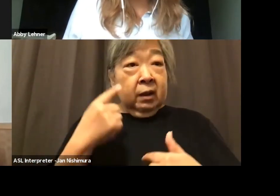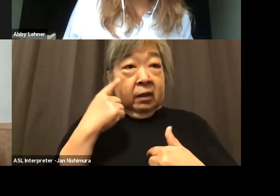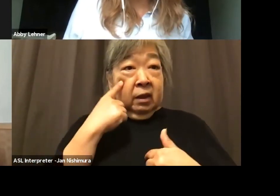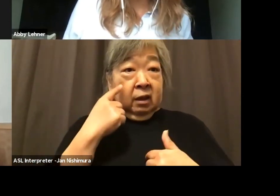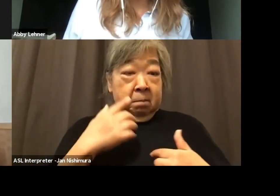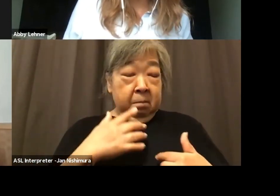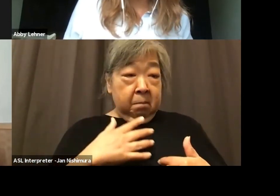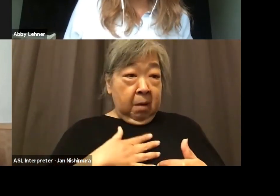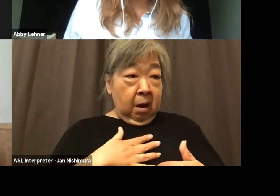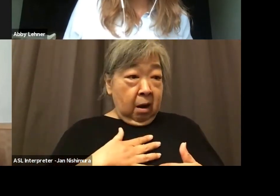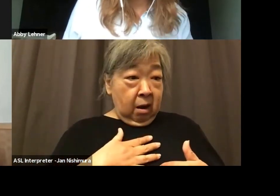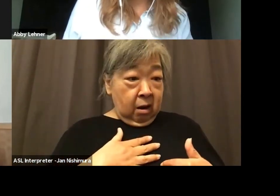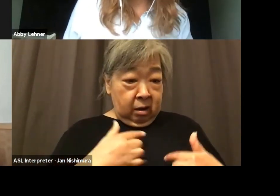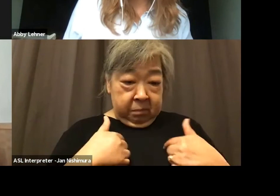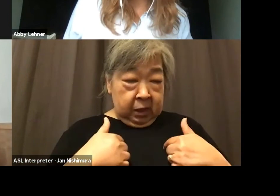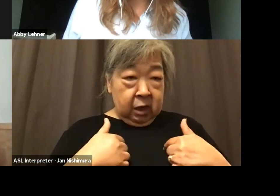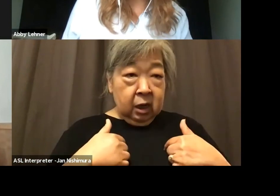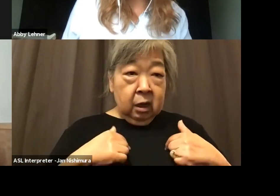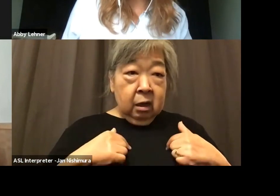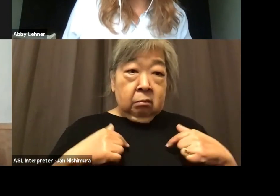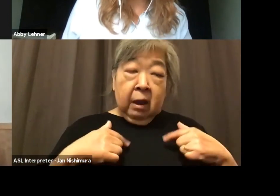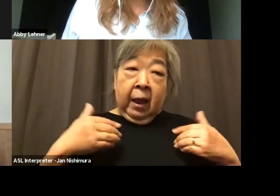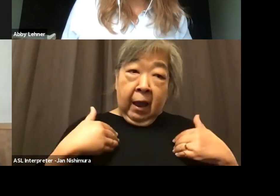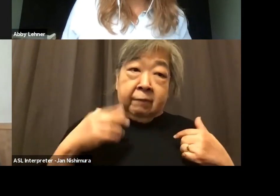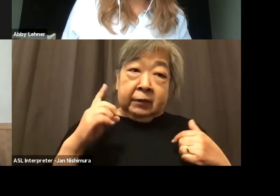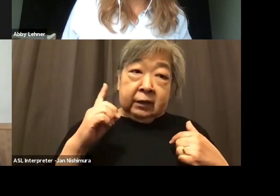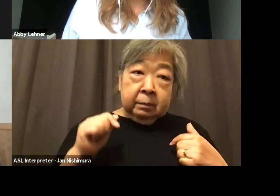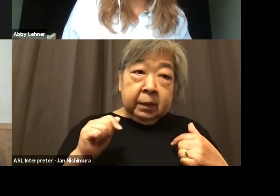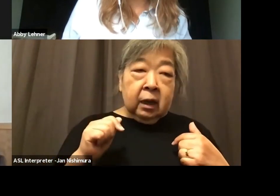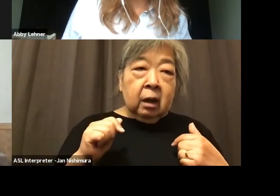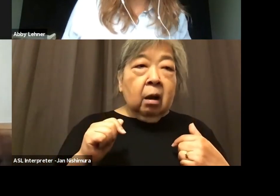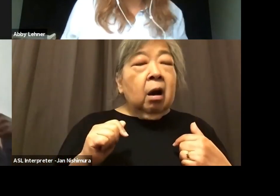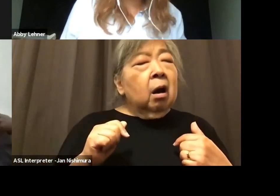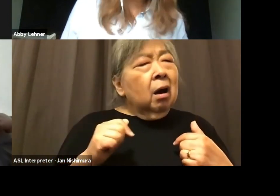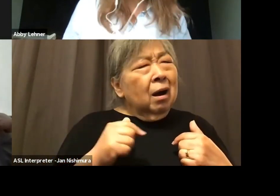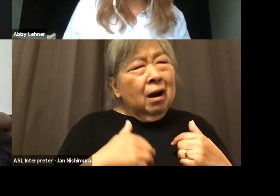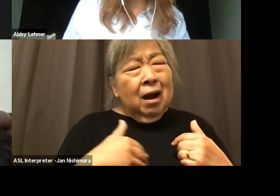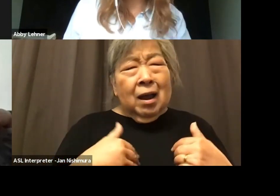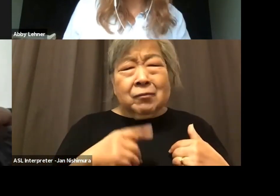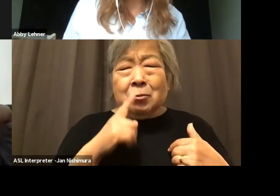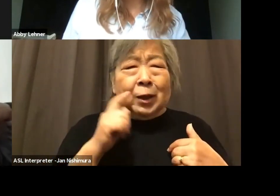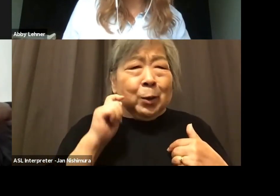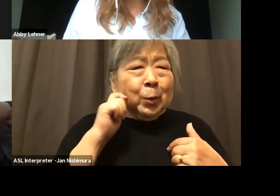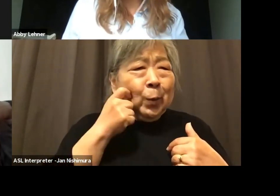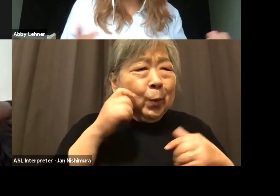with a disability allows me a really cool opportunity to interact with people whether